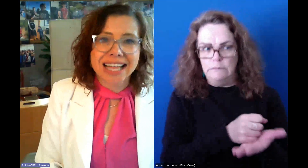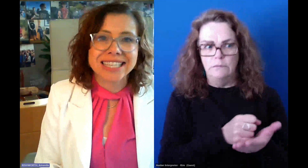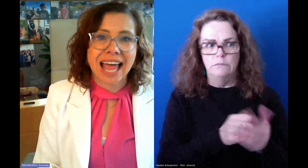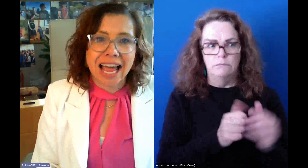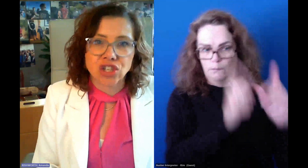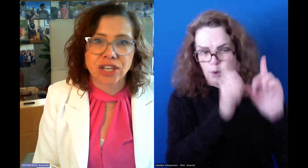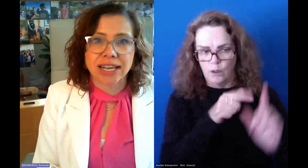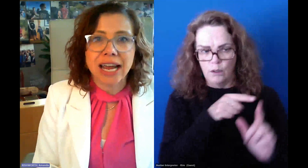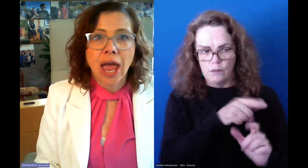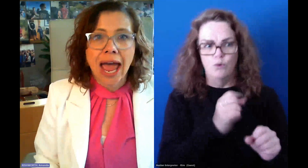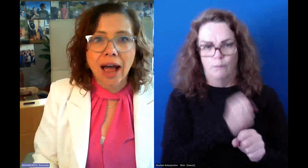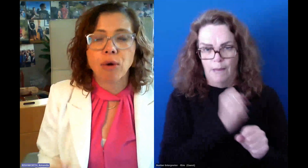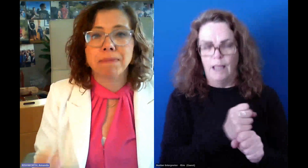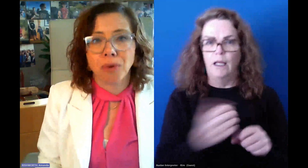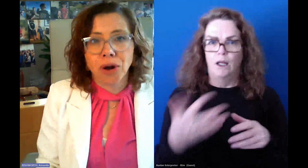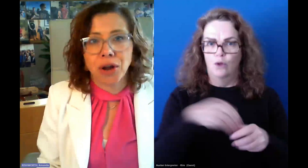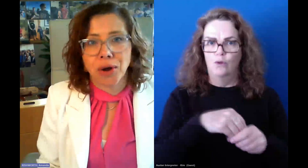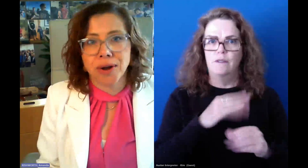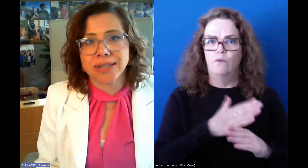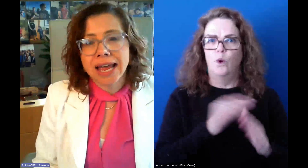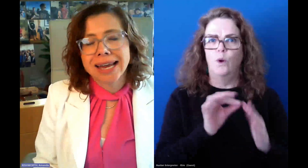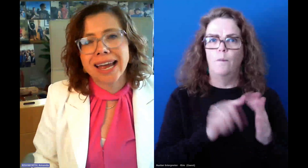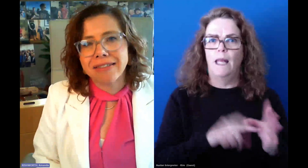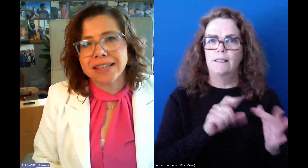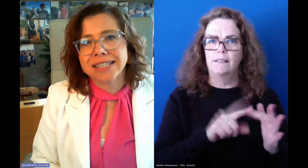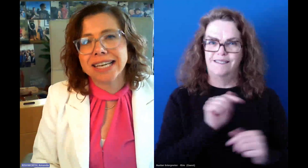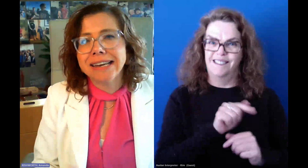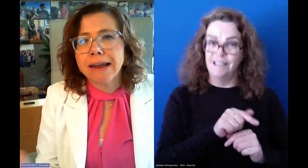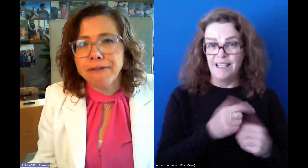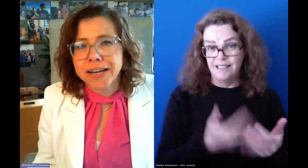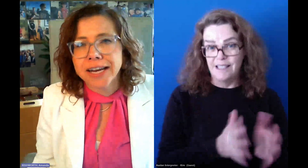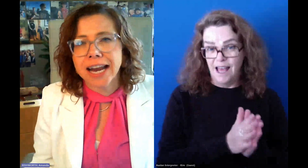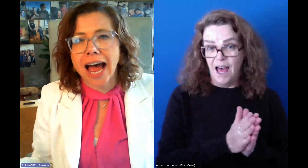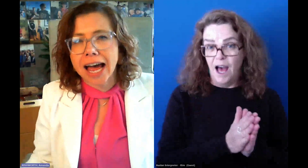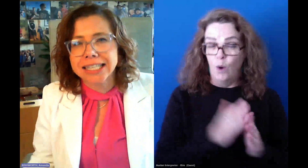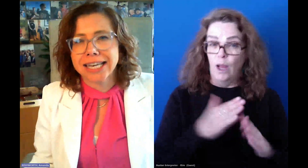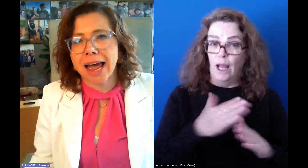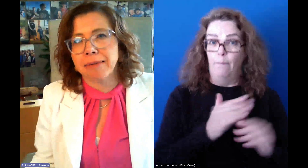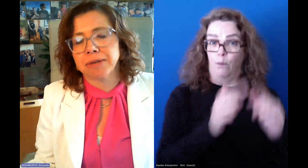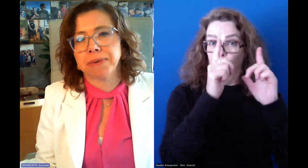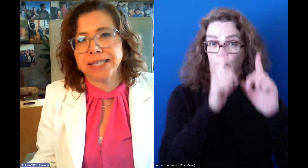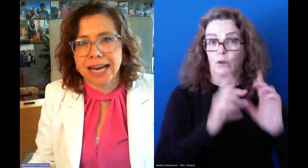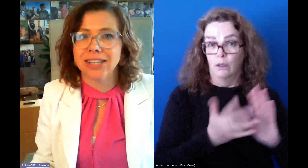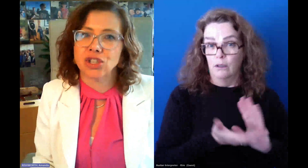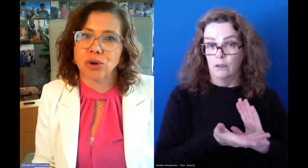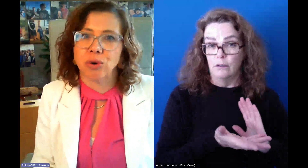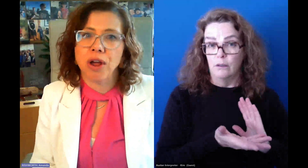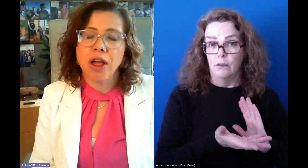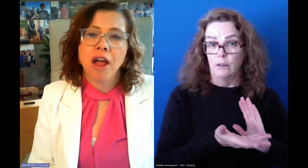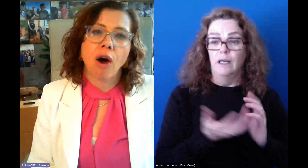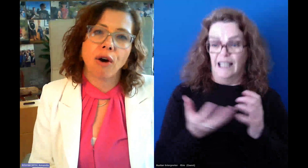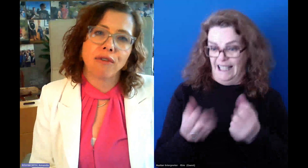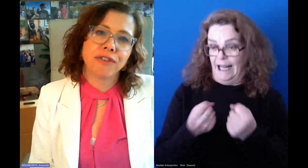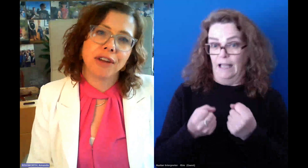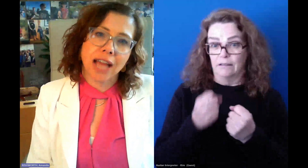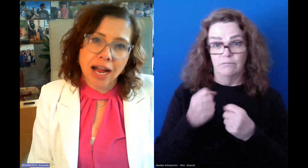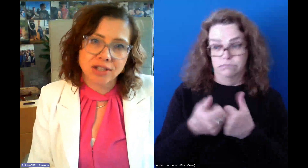that's actually actually how employers get the significant untapped potential of young